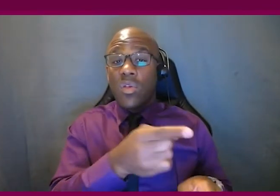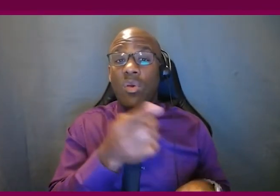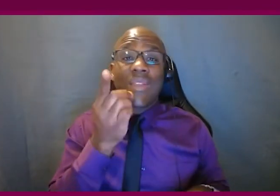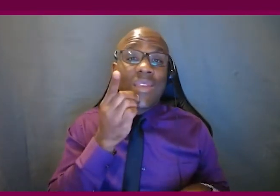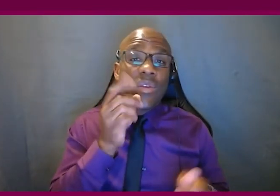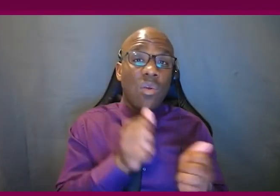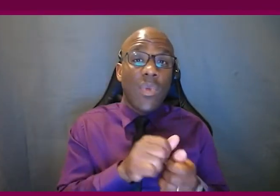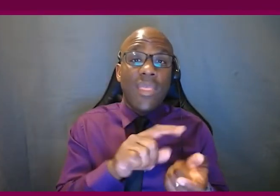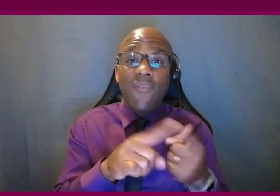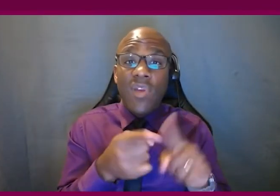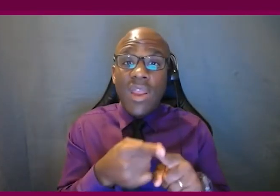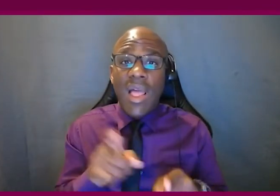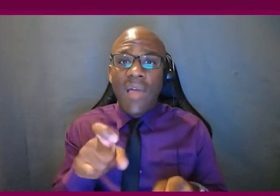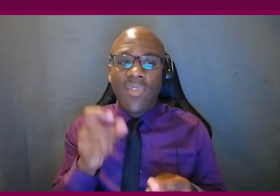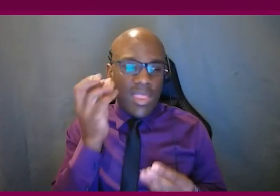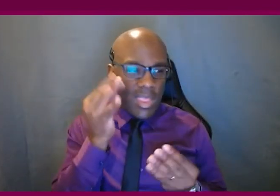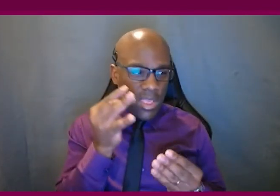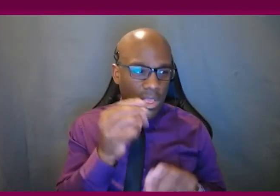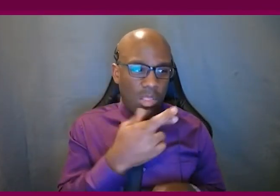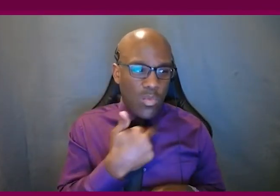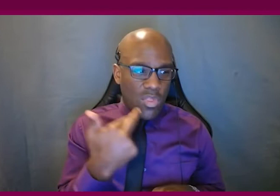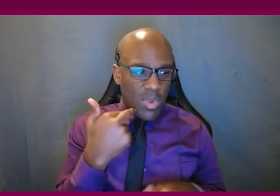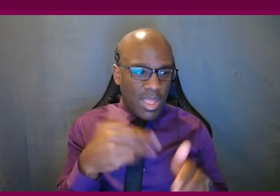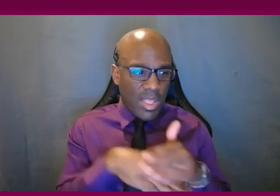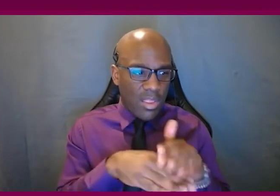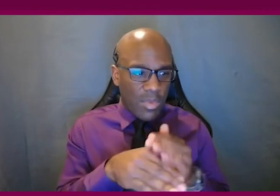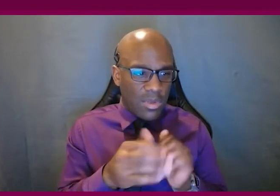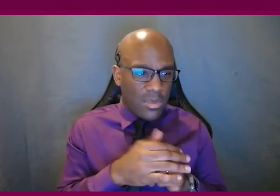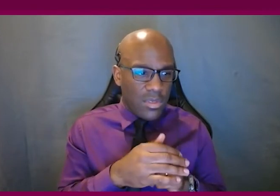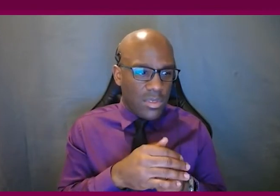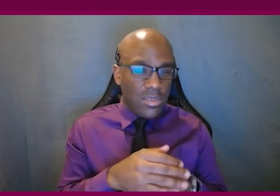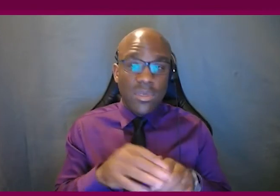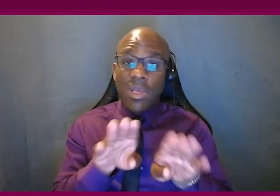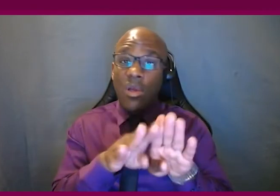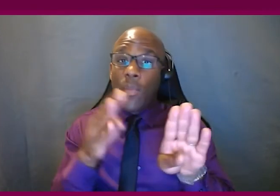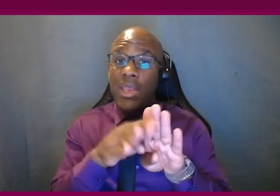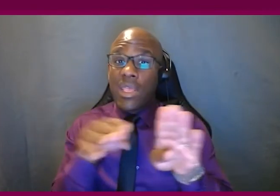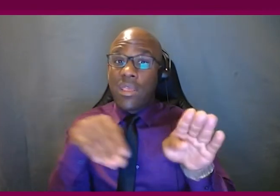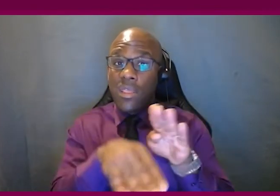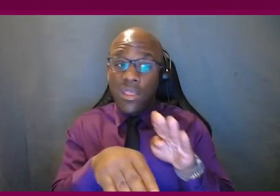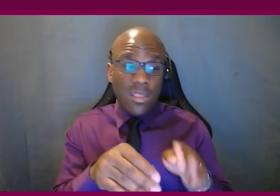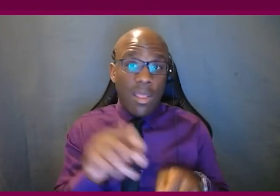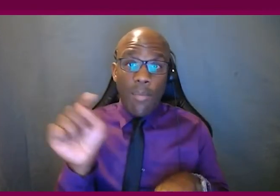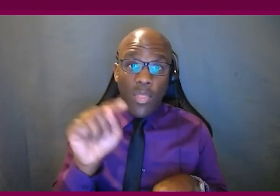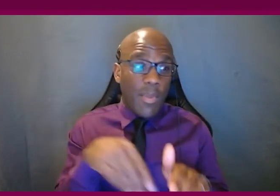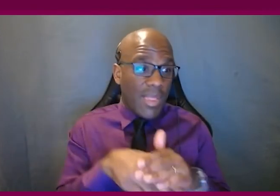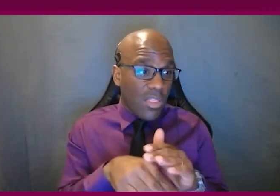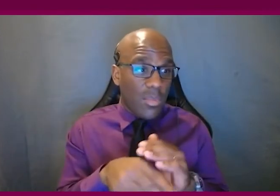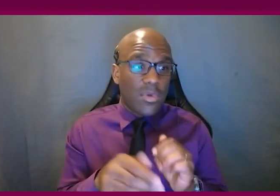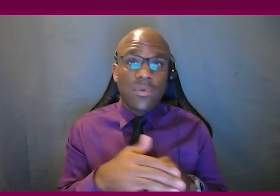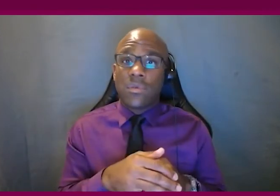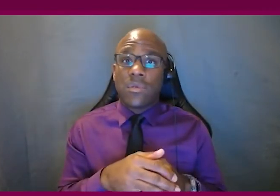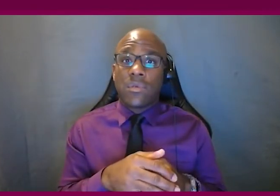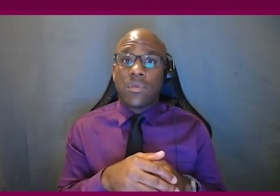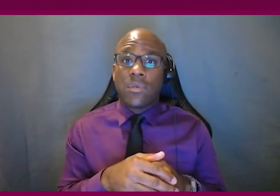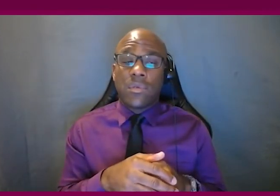Will there be enough space in the restaurant for me to drive my scooter around without people having to move their chairs?